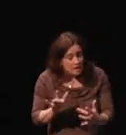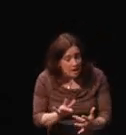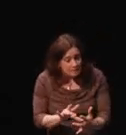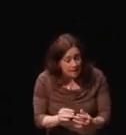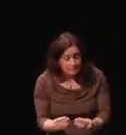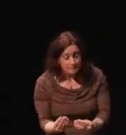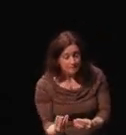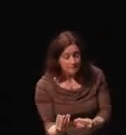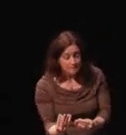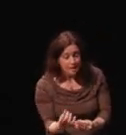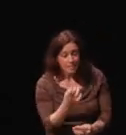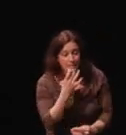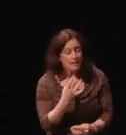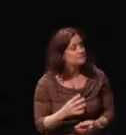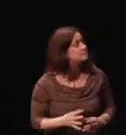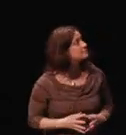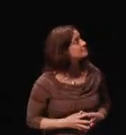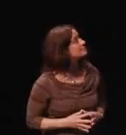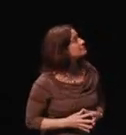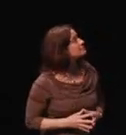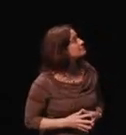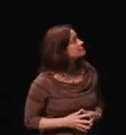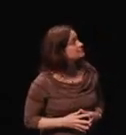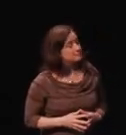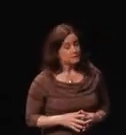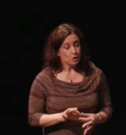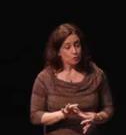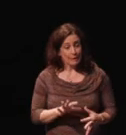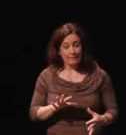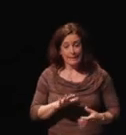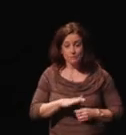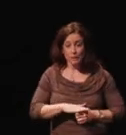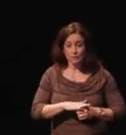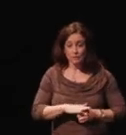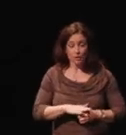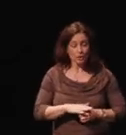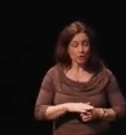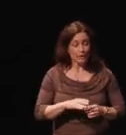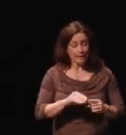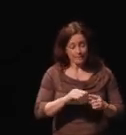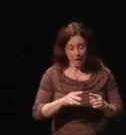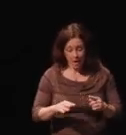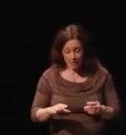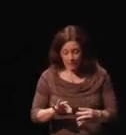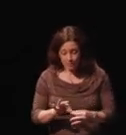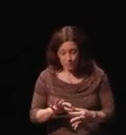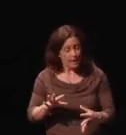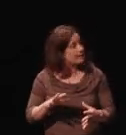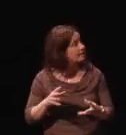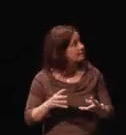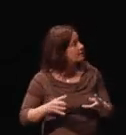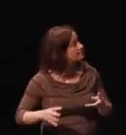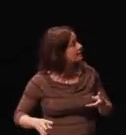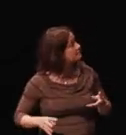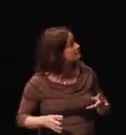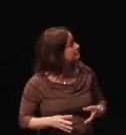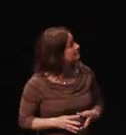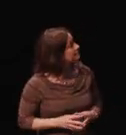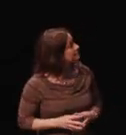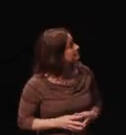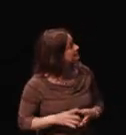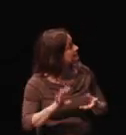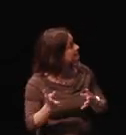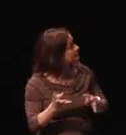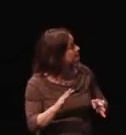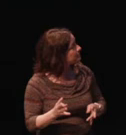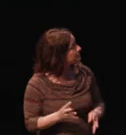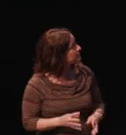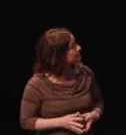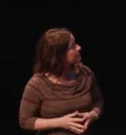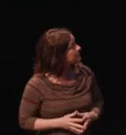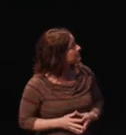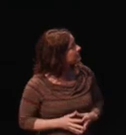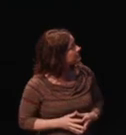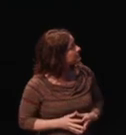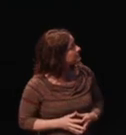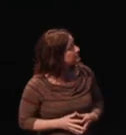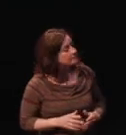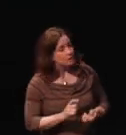Okay, let's try again.